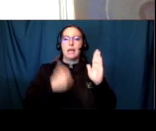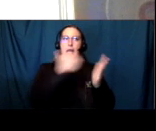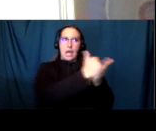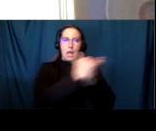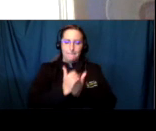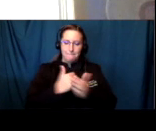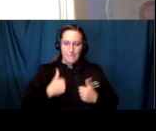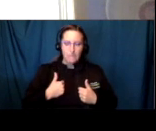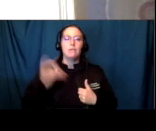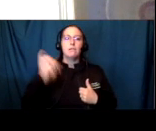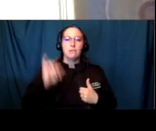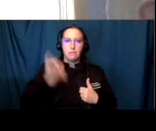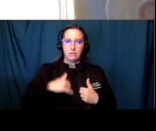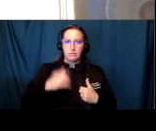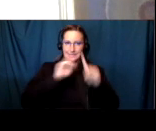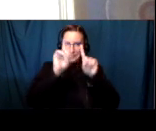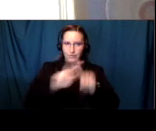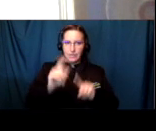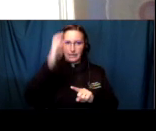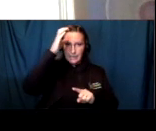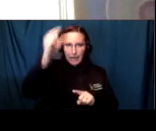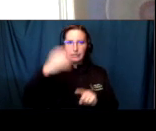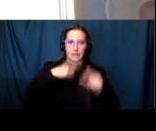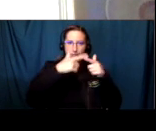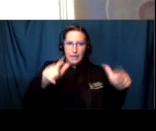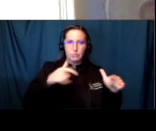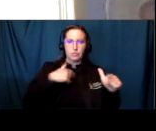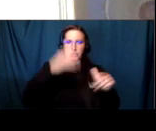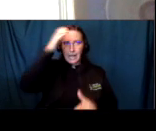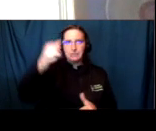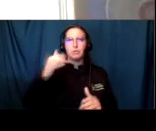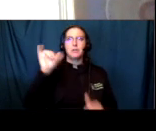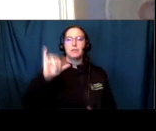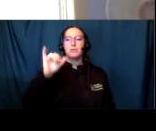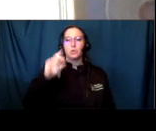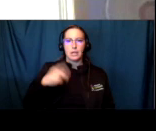that I can use and go back to your like cottage acquisition skills scales